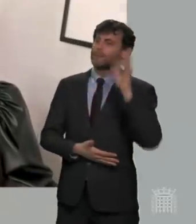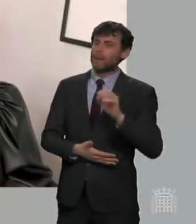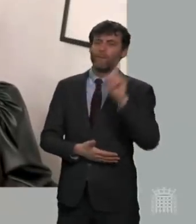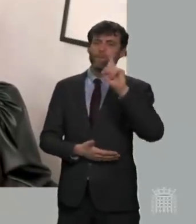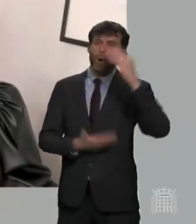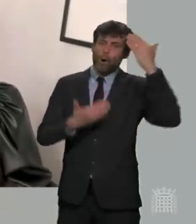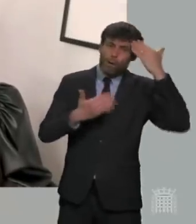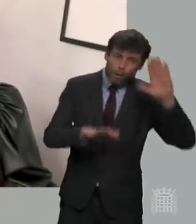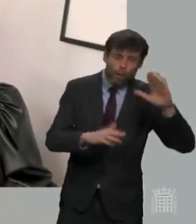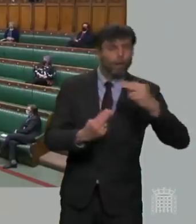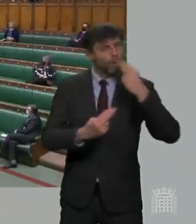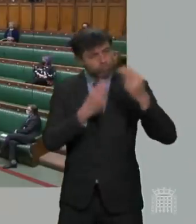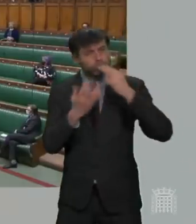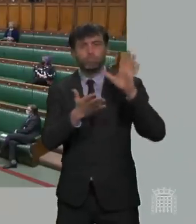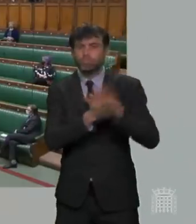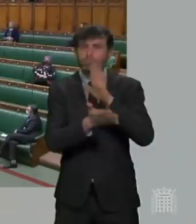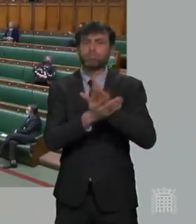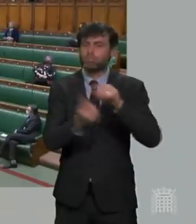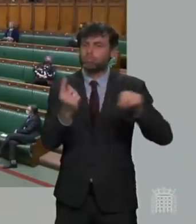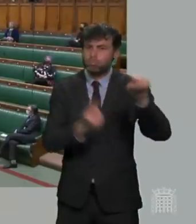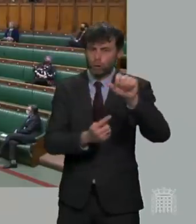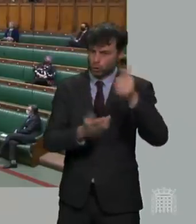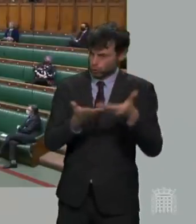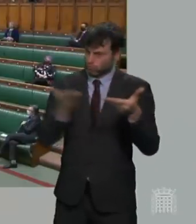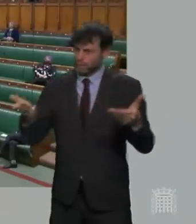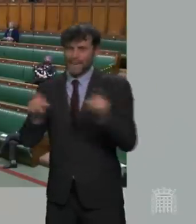The Prime Minister The hon. Lady is absolutely